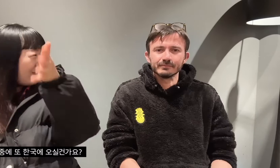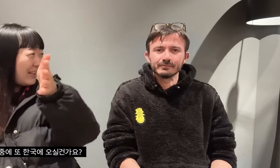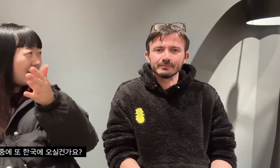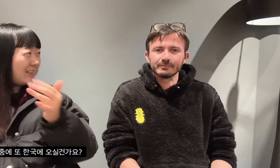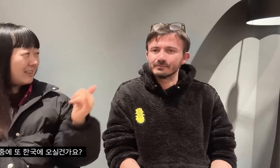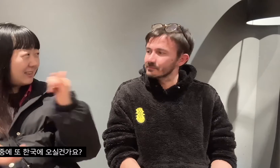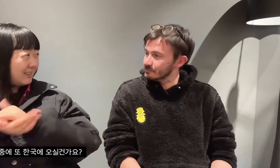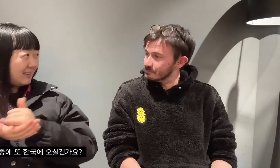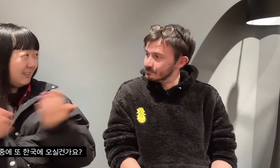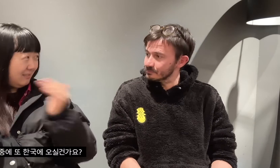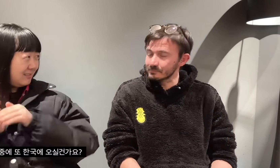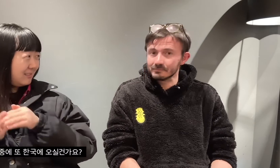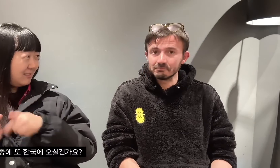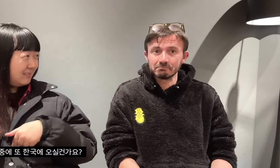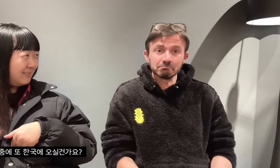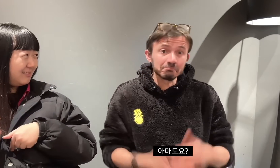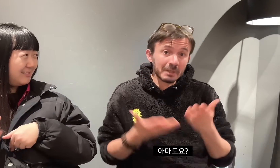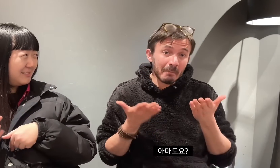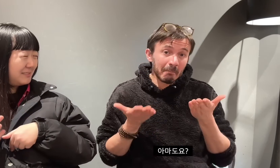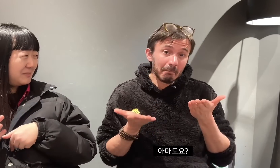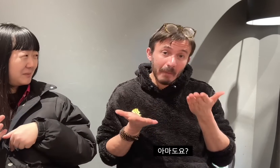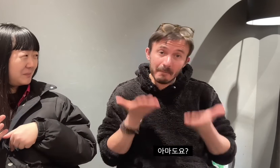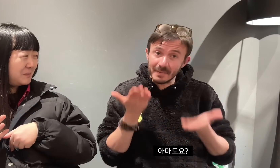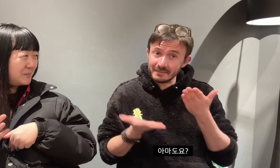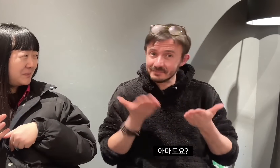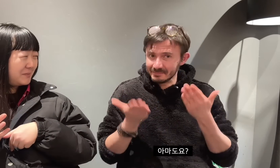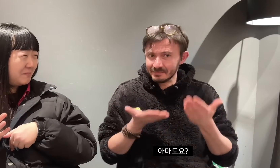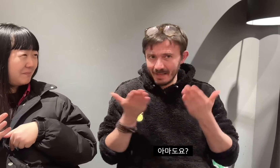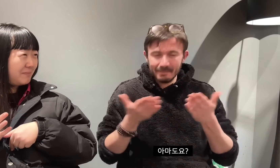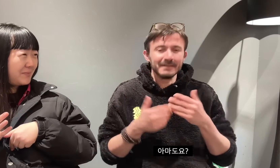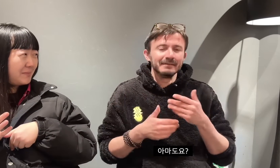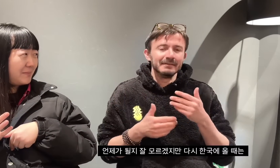Are you going to come back to Korea later? Maybe?